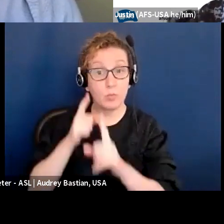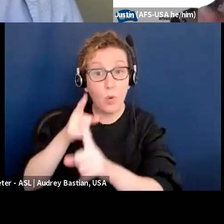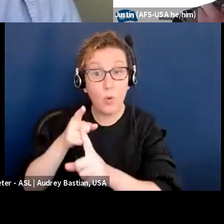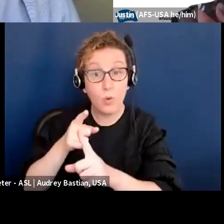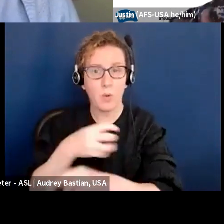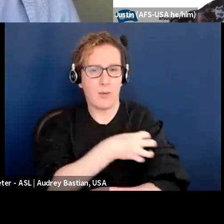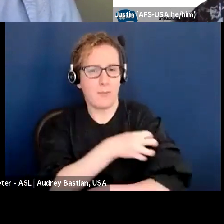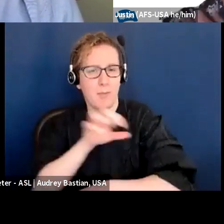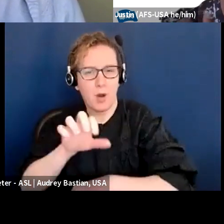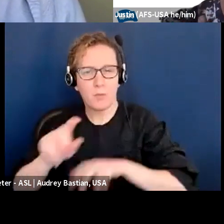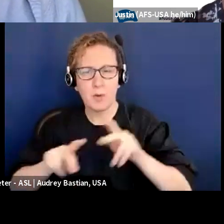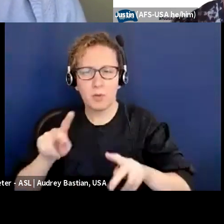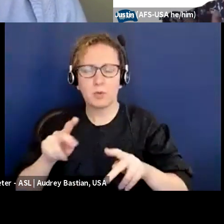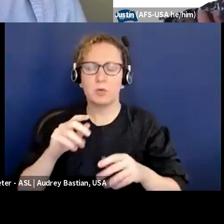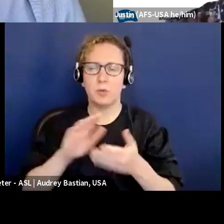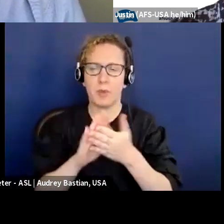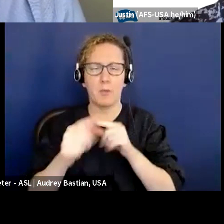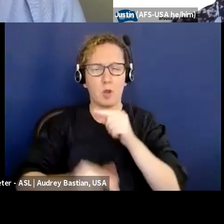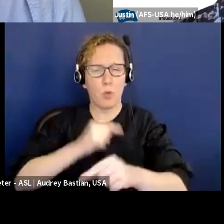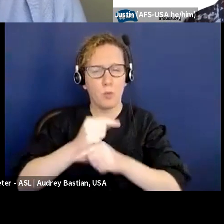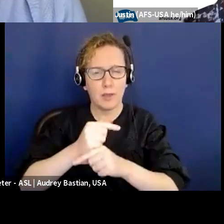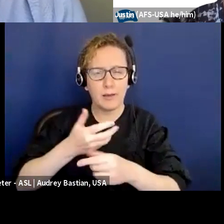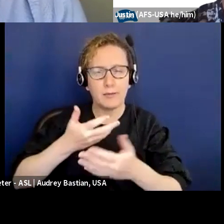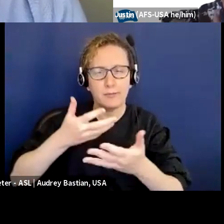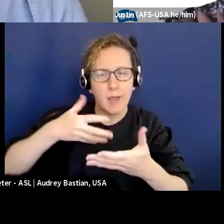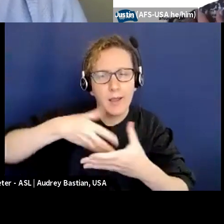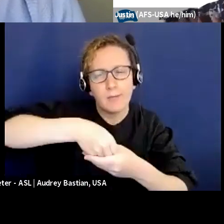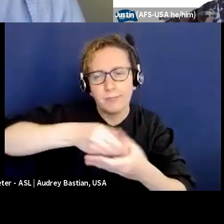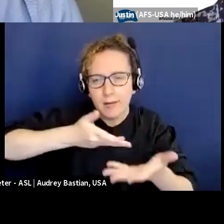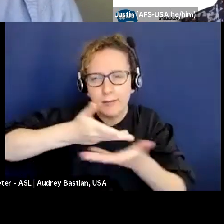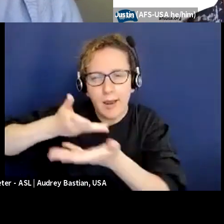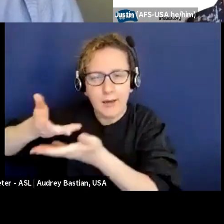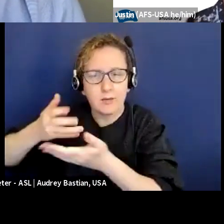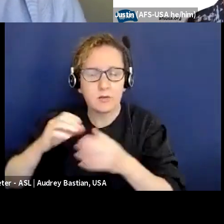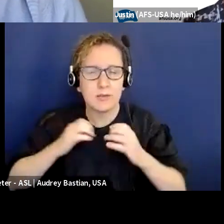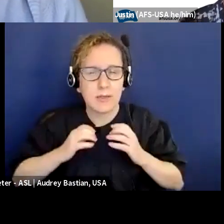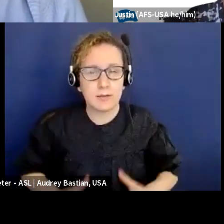to become globally engaged citizens by delivering intercultural experiences that can provide